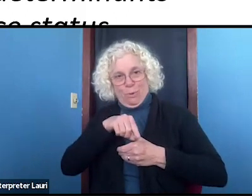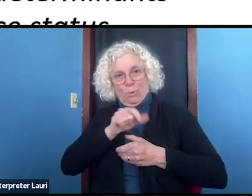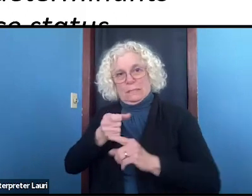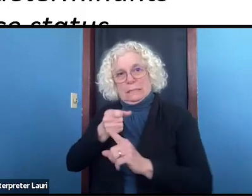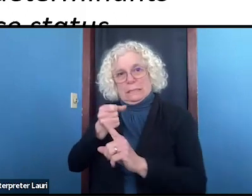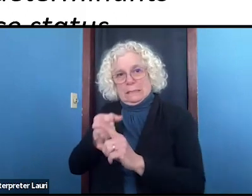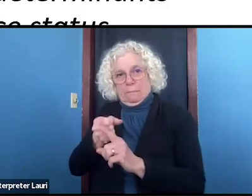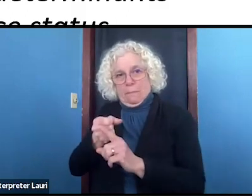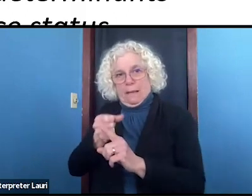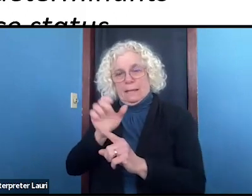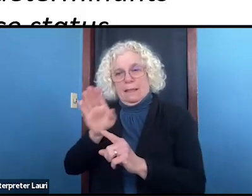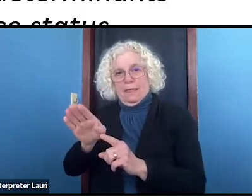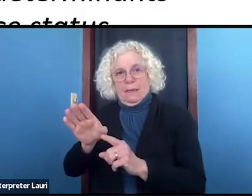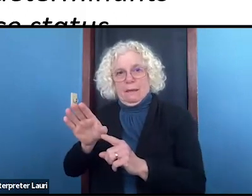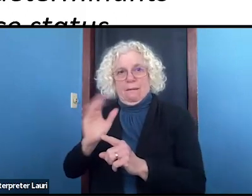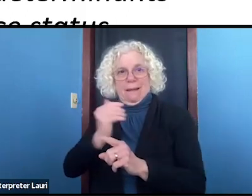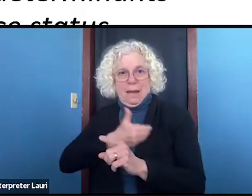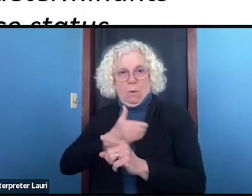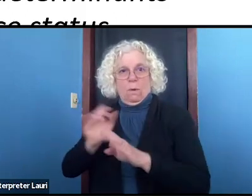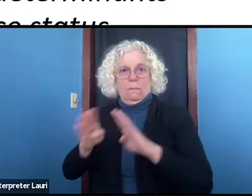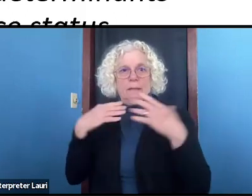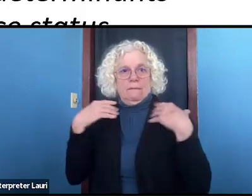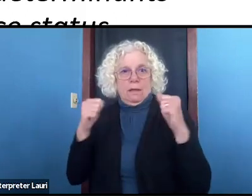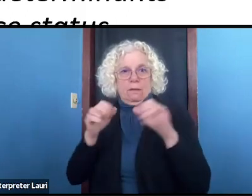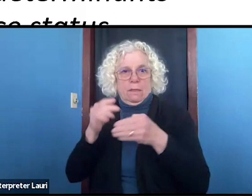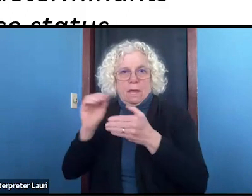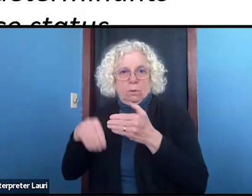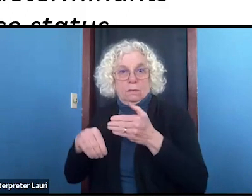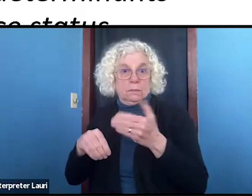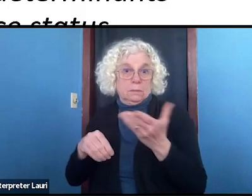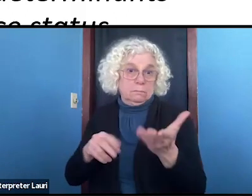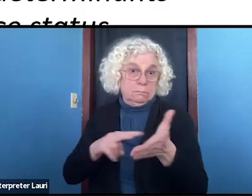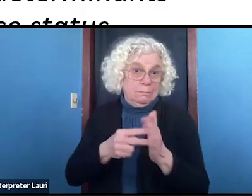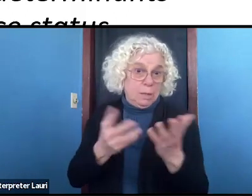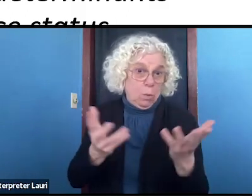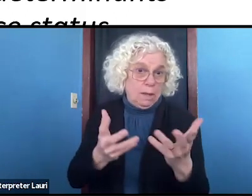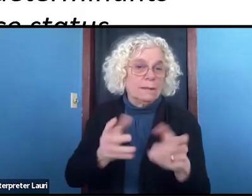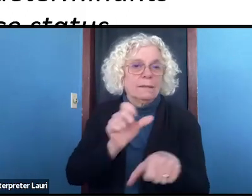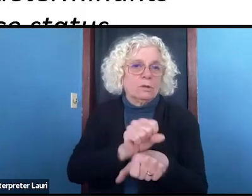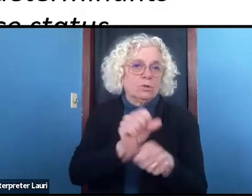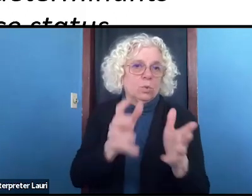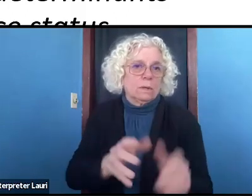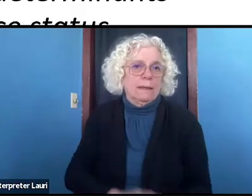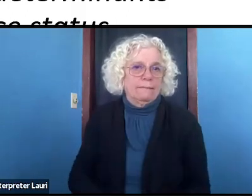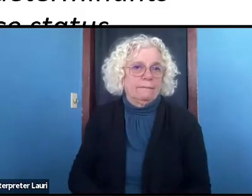on behavioral health outcomes. We have work to do. This is multifaceted in so many ways.